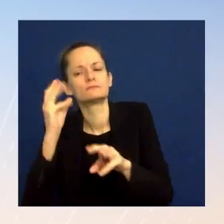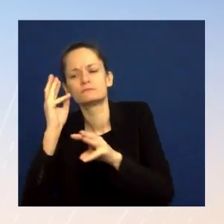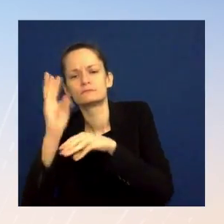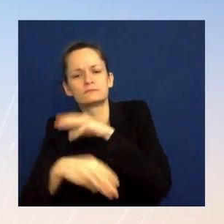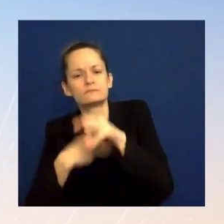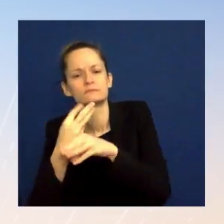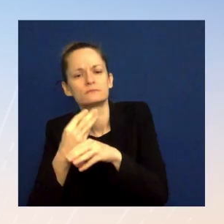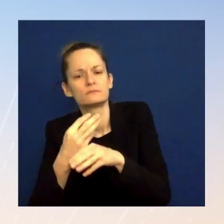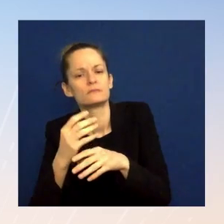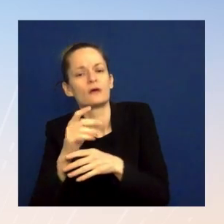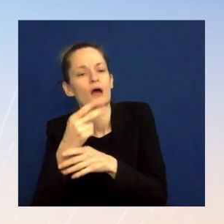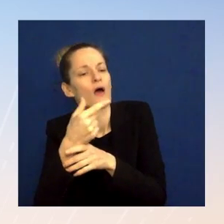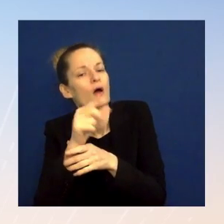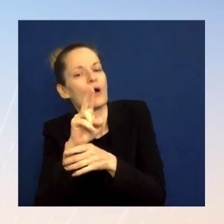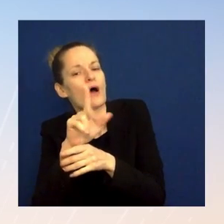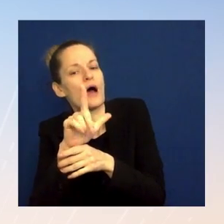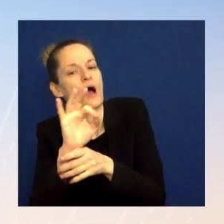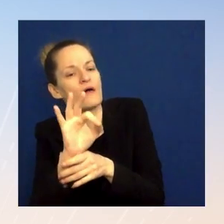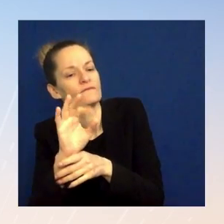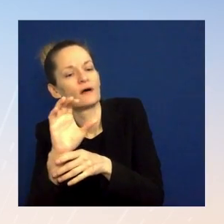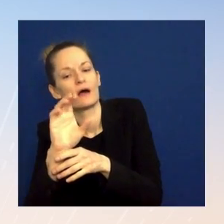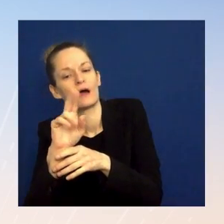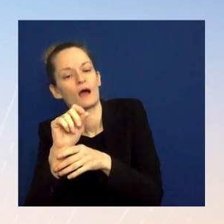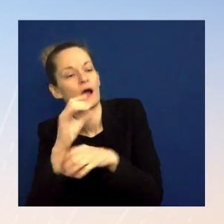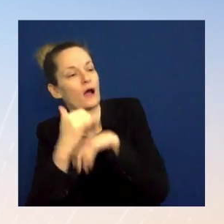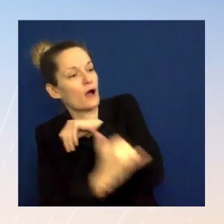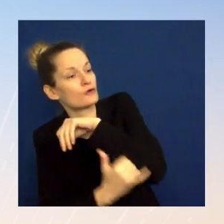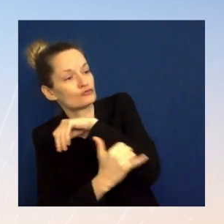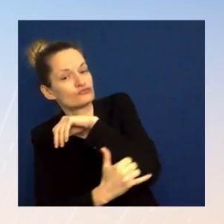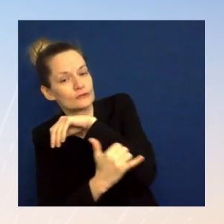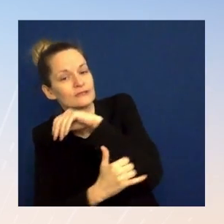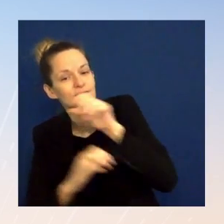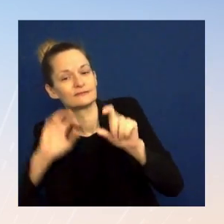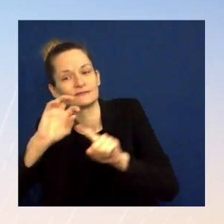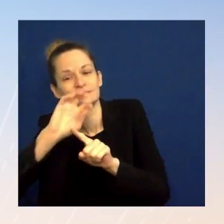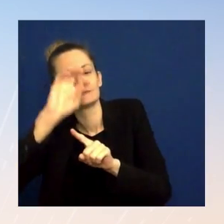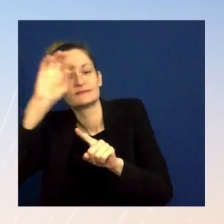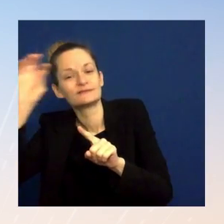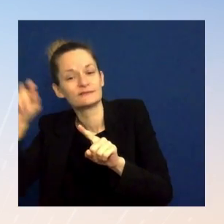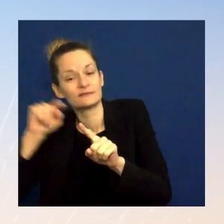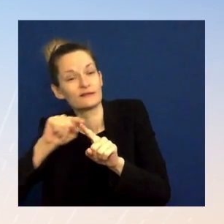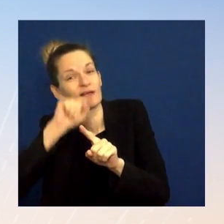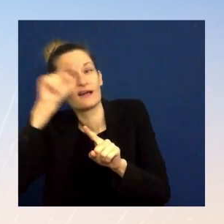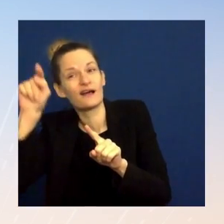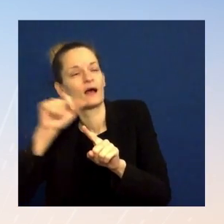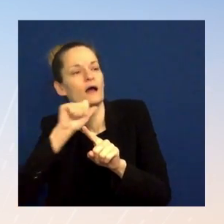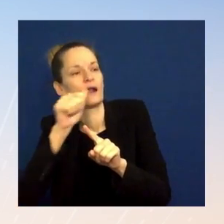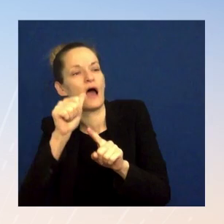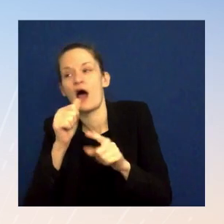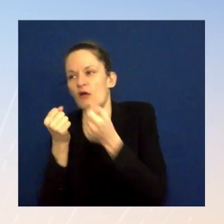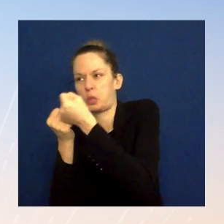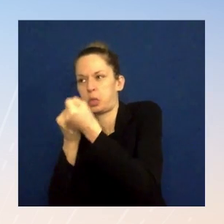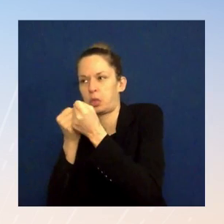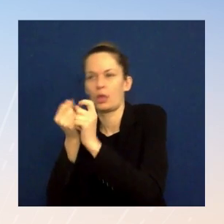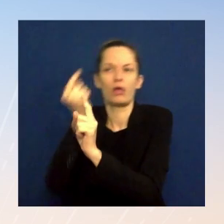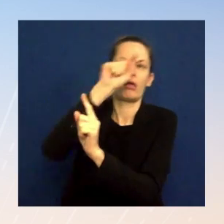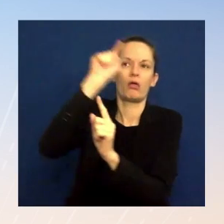the military leaders, and so on and so forth? So, what's next for both countries, basically? Mr. Sullivan: So, I'll start with Sudan and then go to Burma.